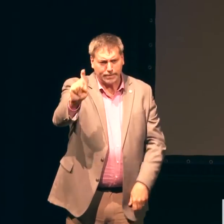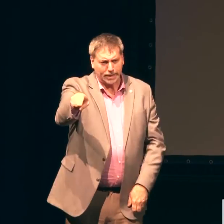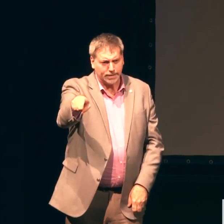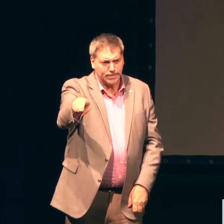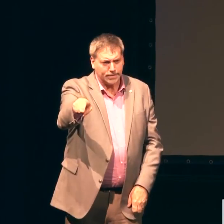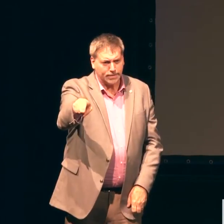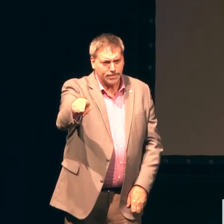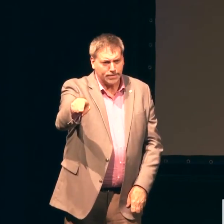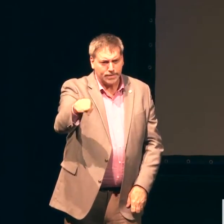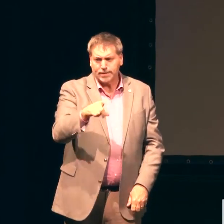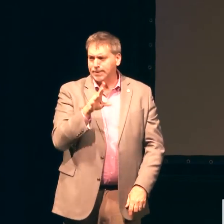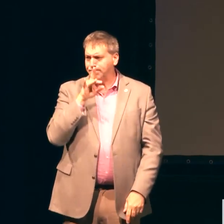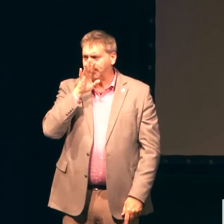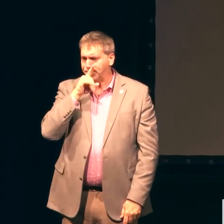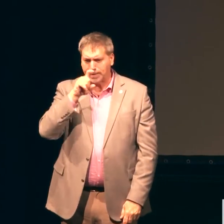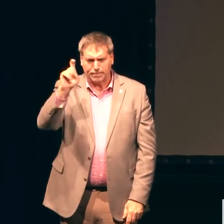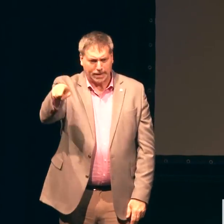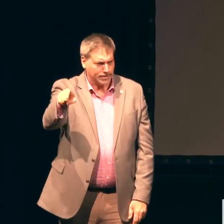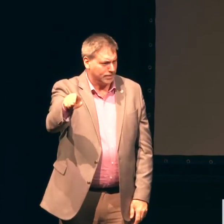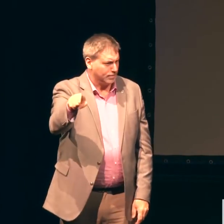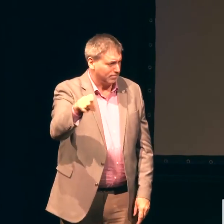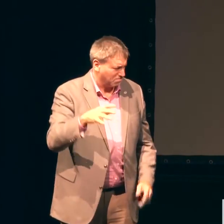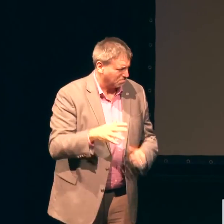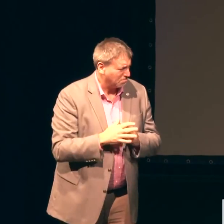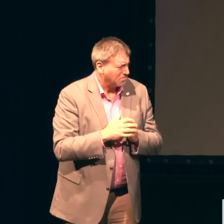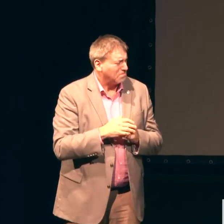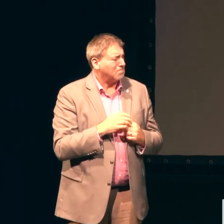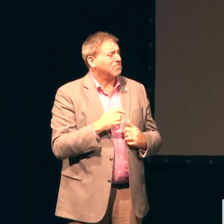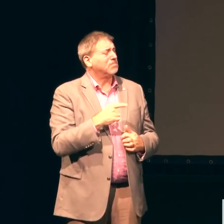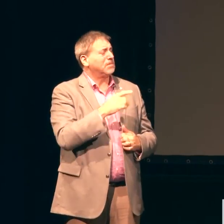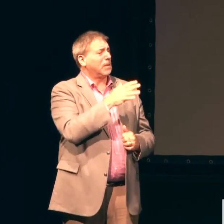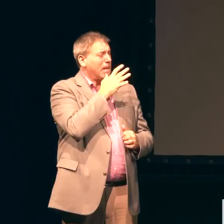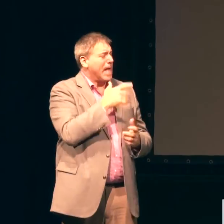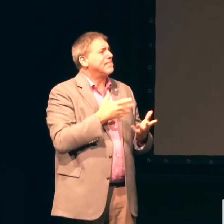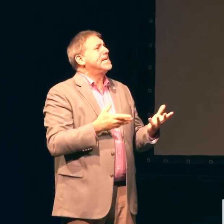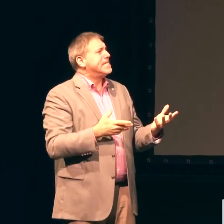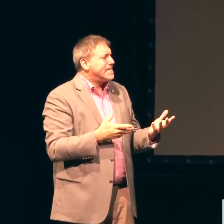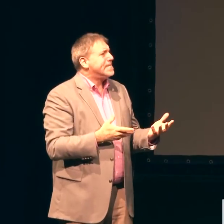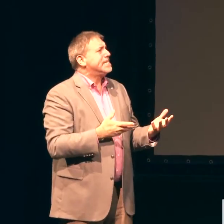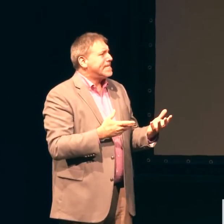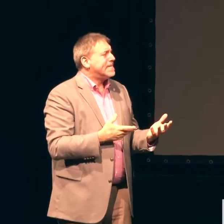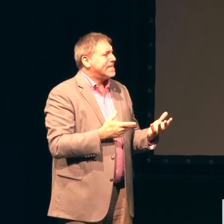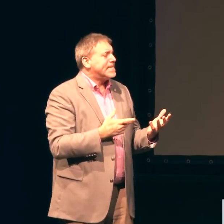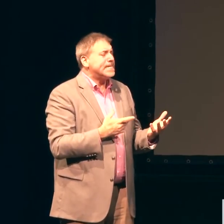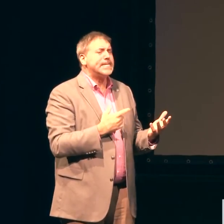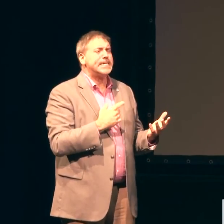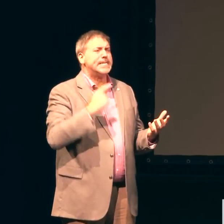and said, oh, you need to implant that child. That child must speak. And the mom heard that